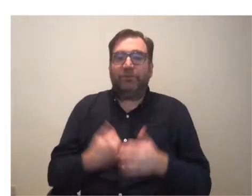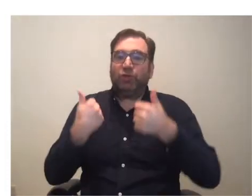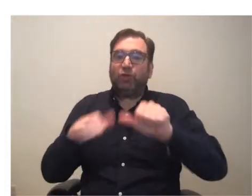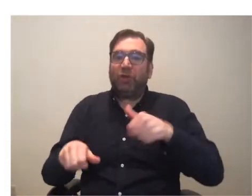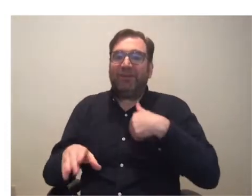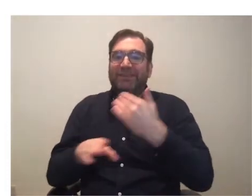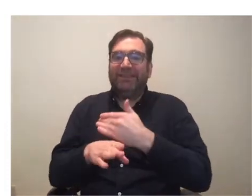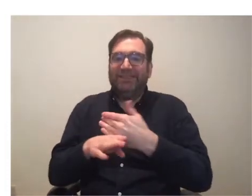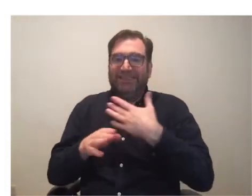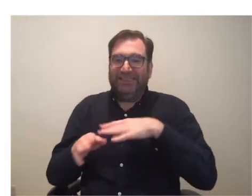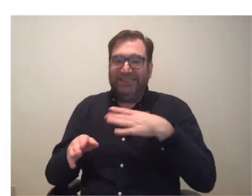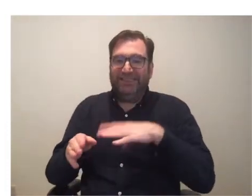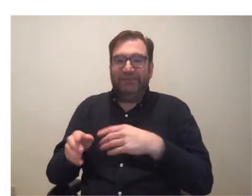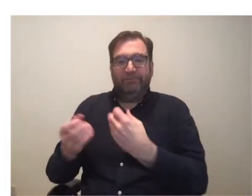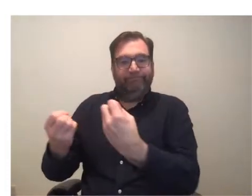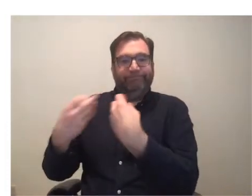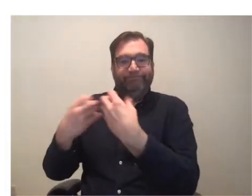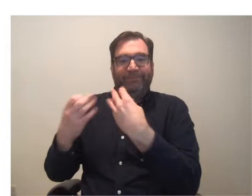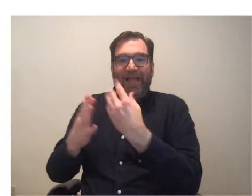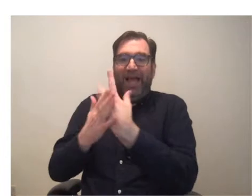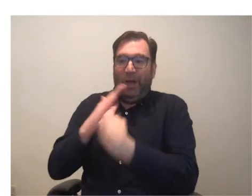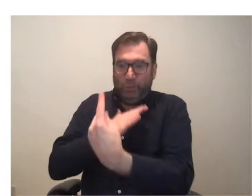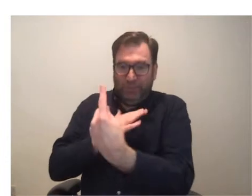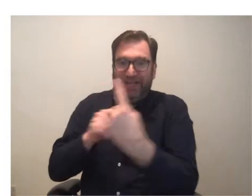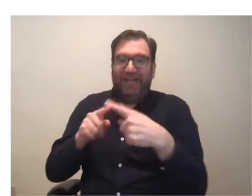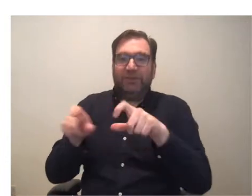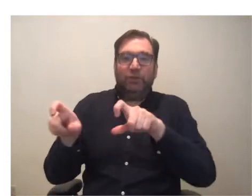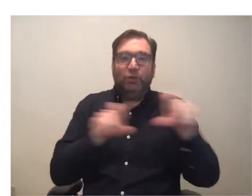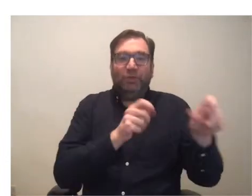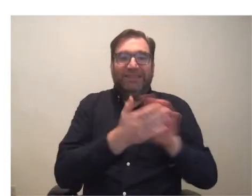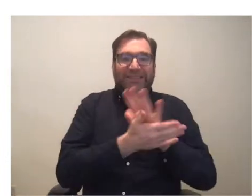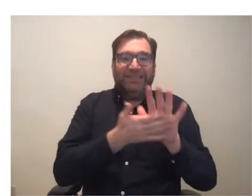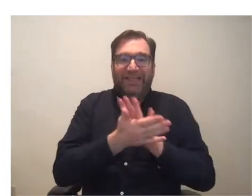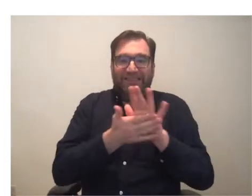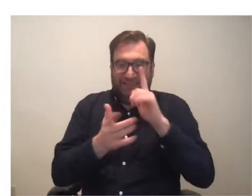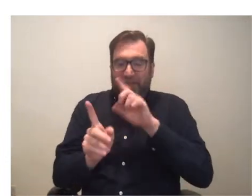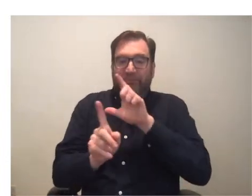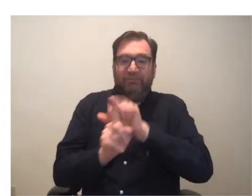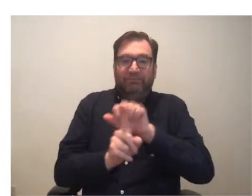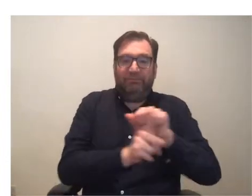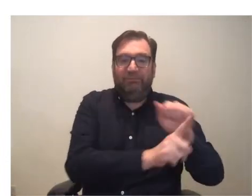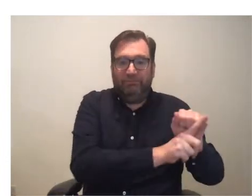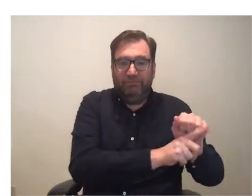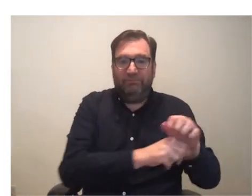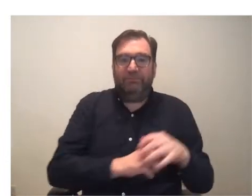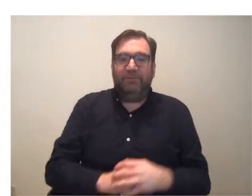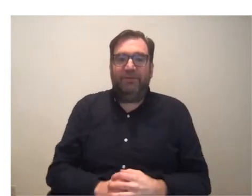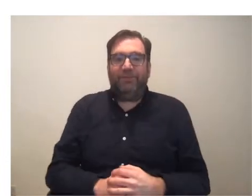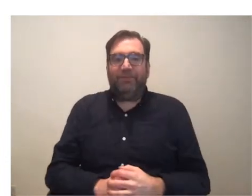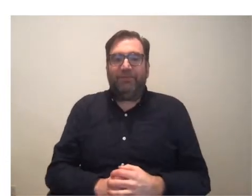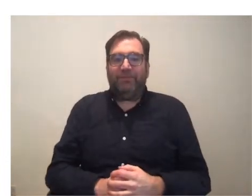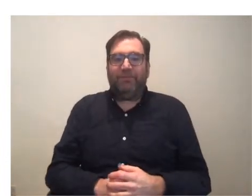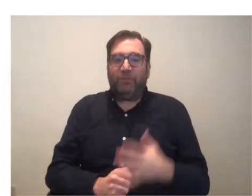To solve our task, we require both sources of isolated and continuous signing.